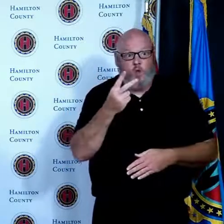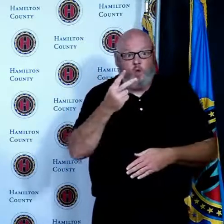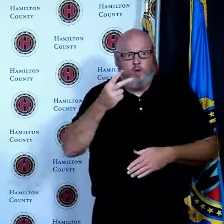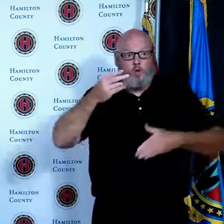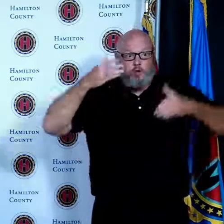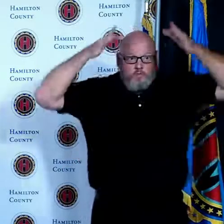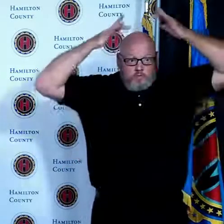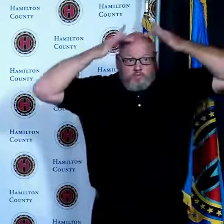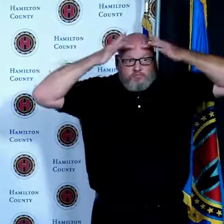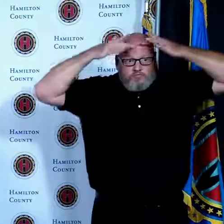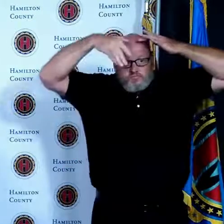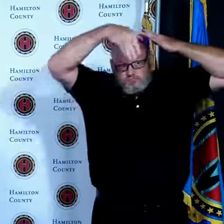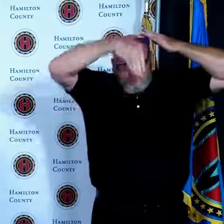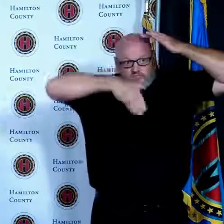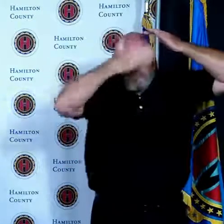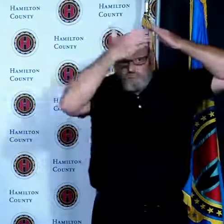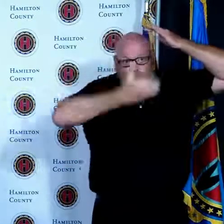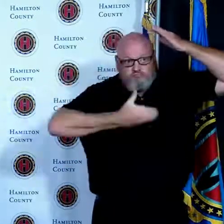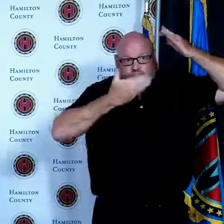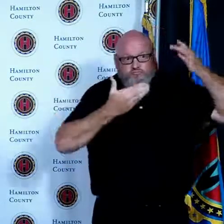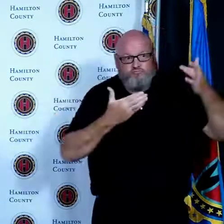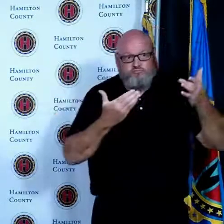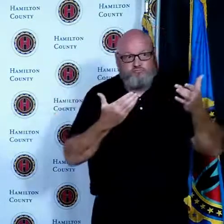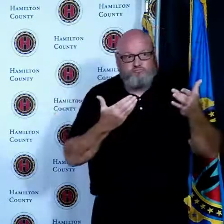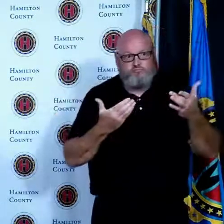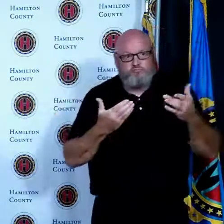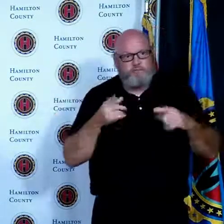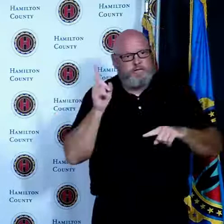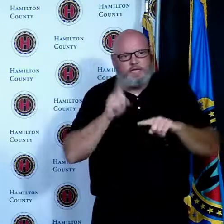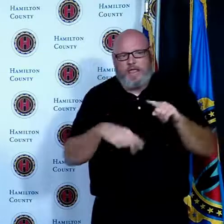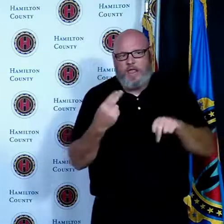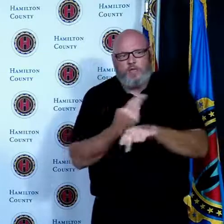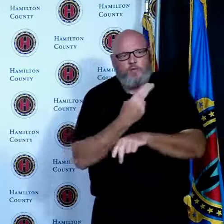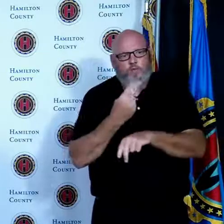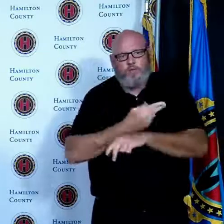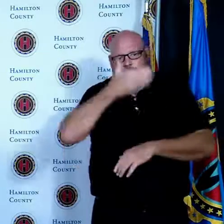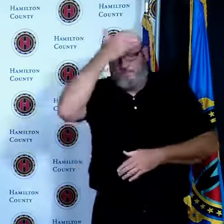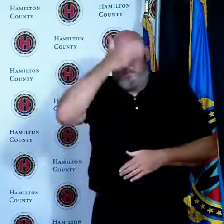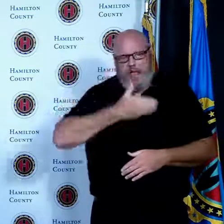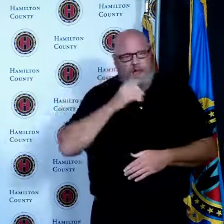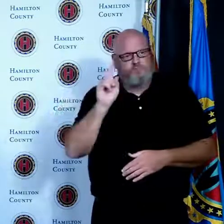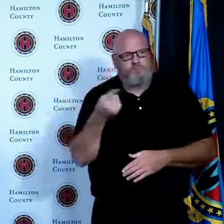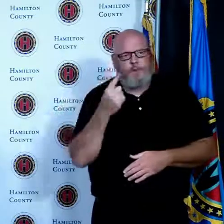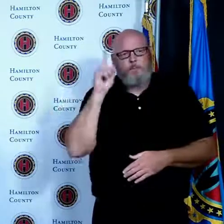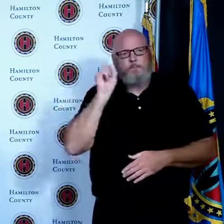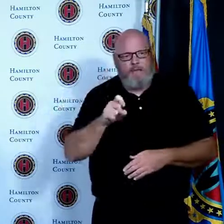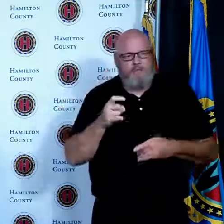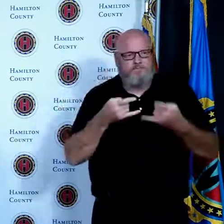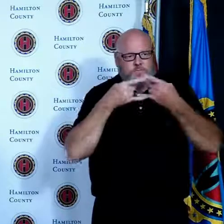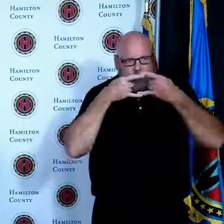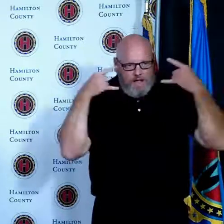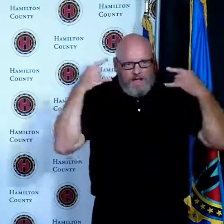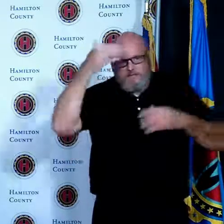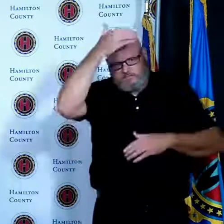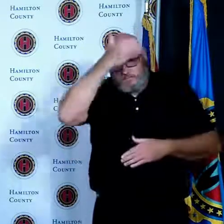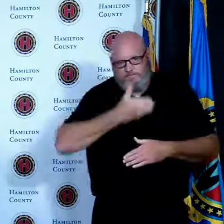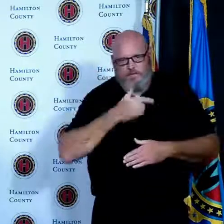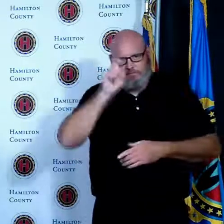considered an option so we have to go with the masking and just last question for clarity the gators are